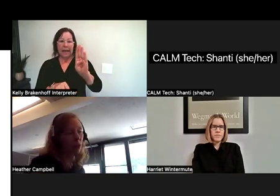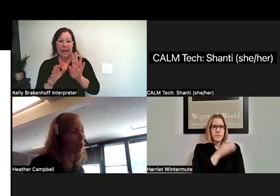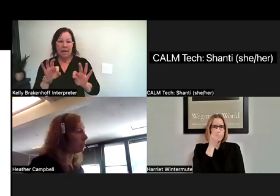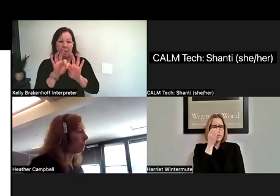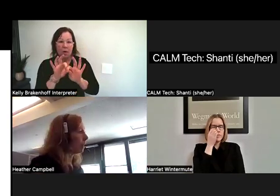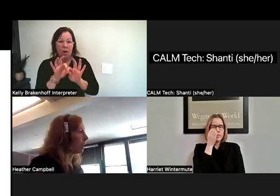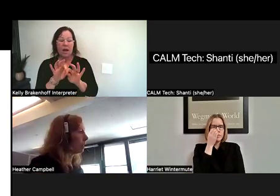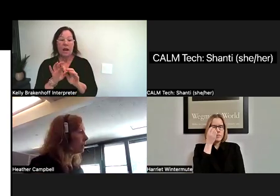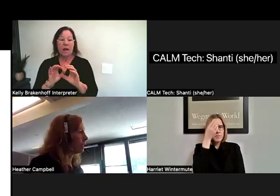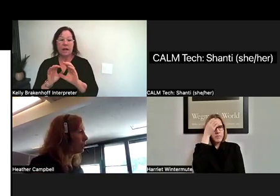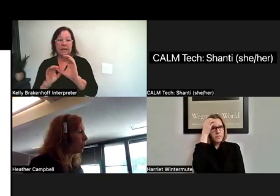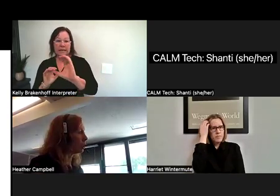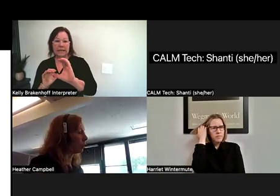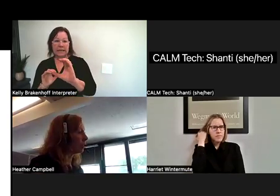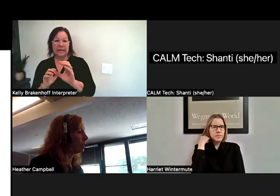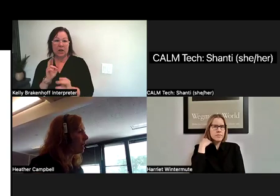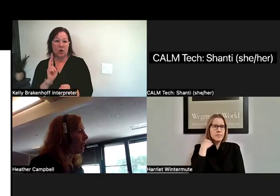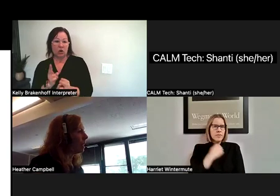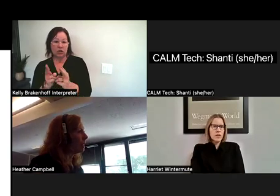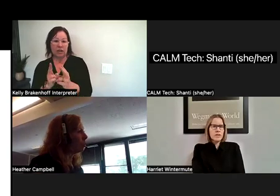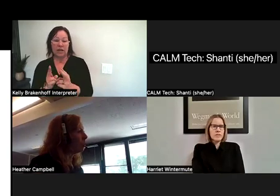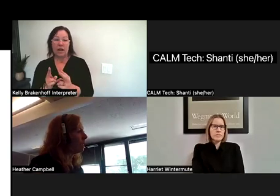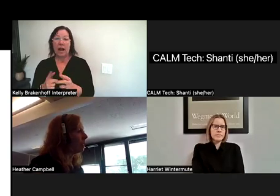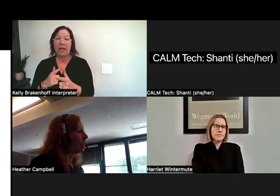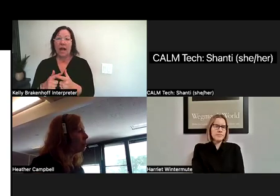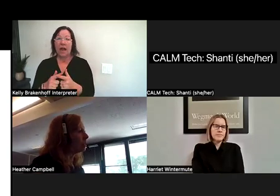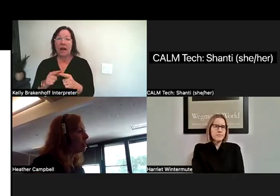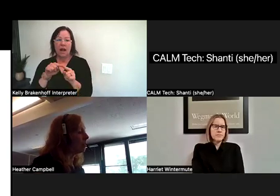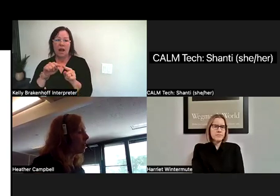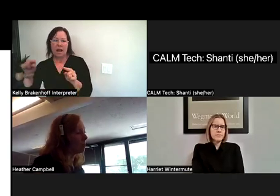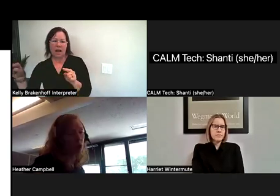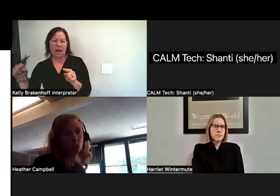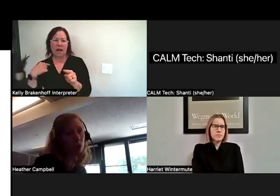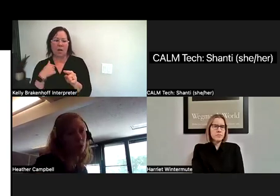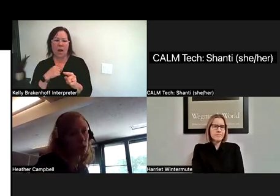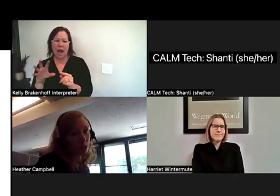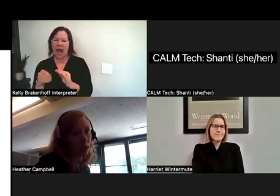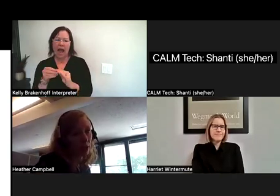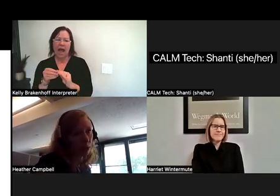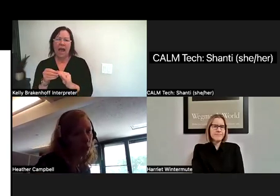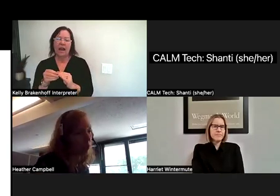Column C is the urgent one and these remaining columns they also don't display in the priority